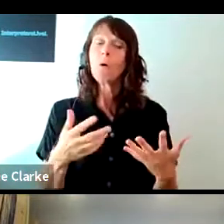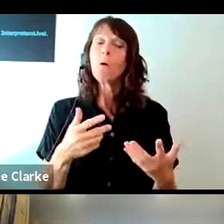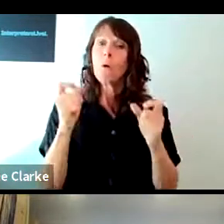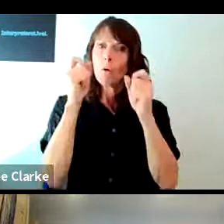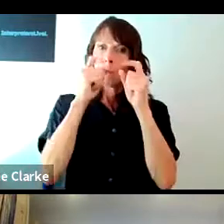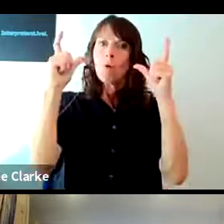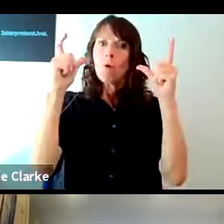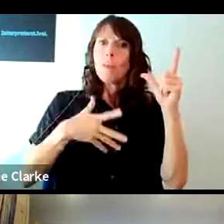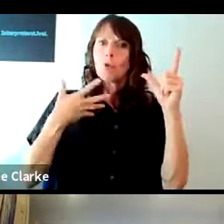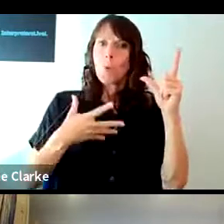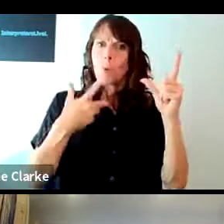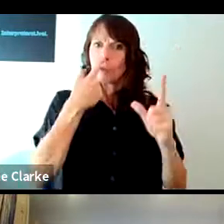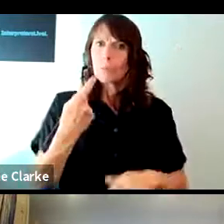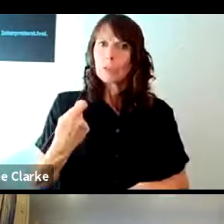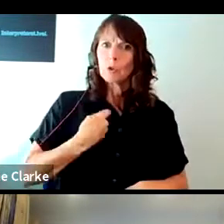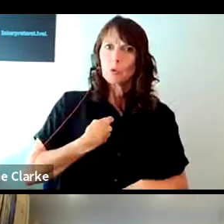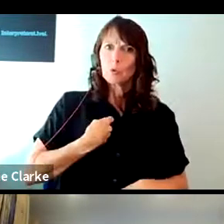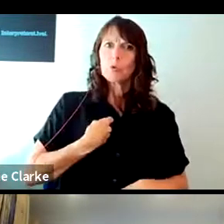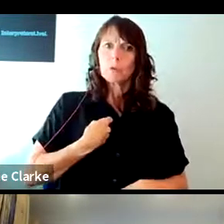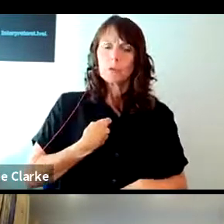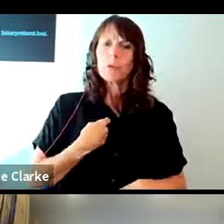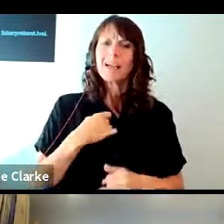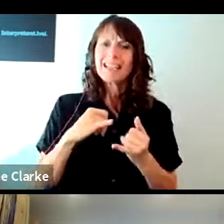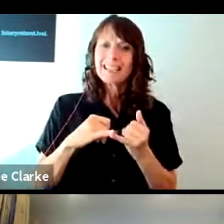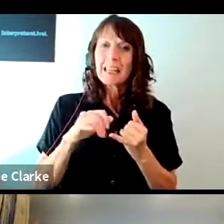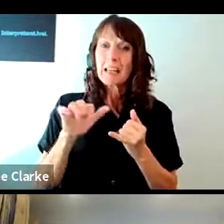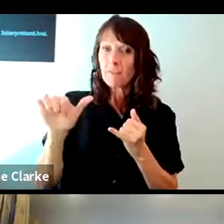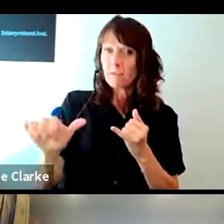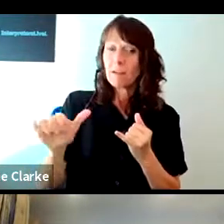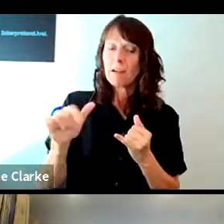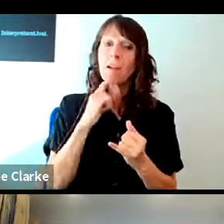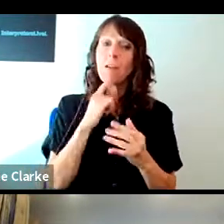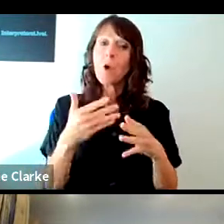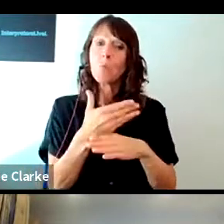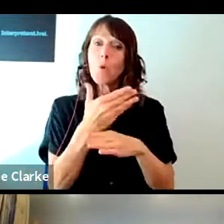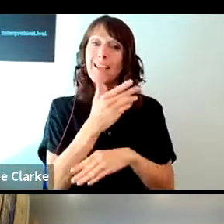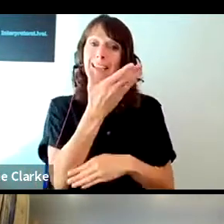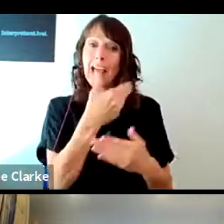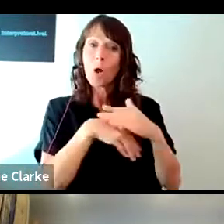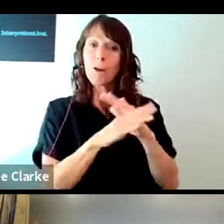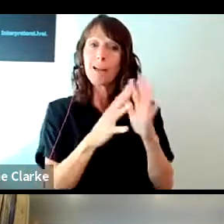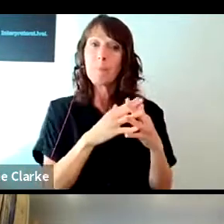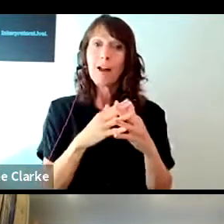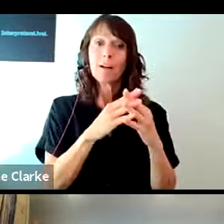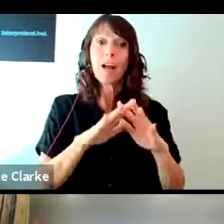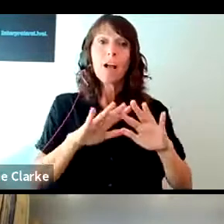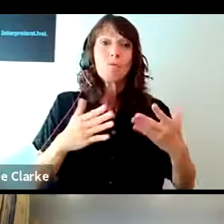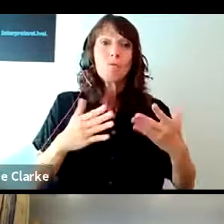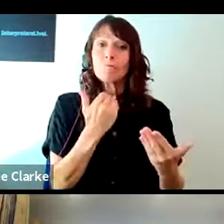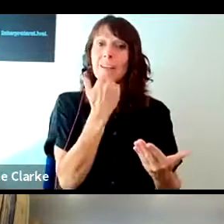be sued. Steve says they're working in the United States because we don't have enough vendors in the